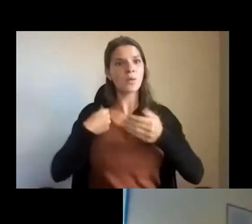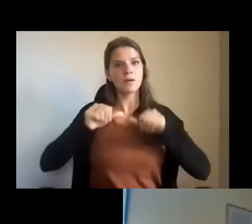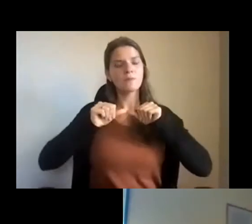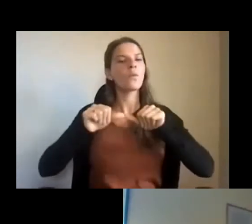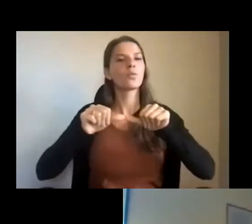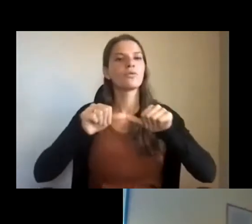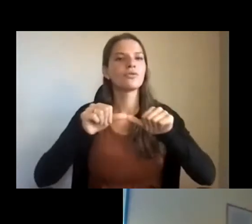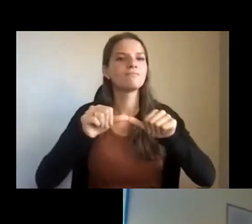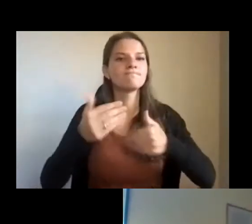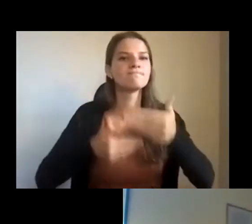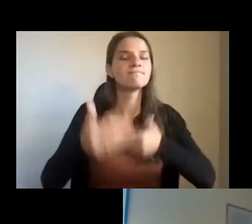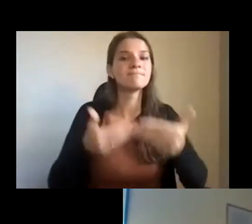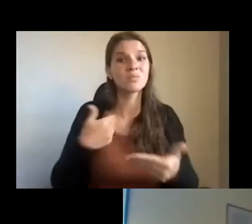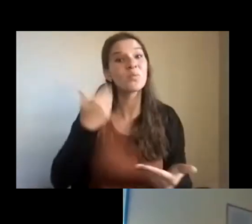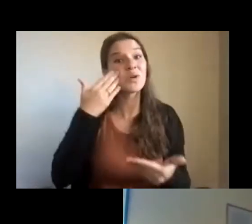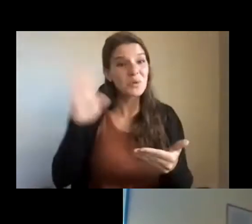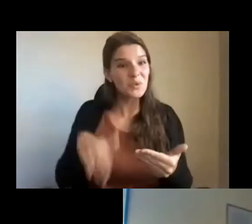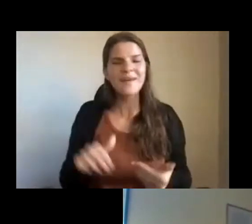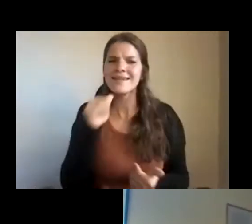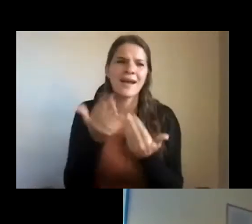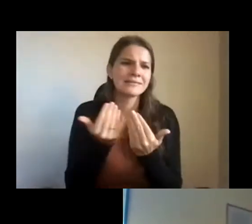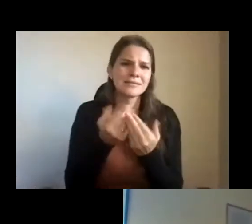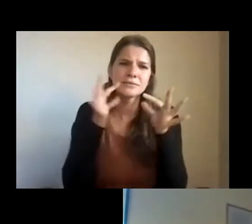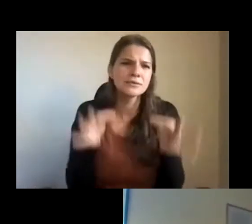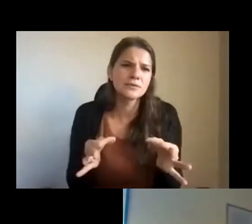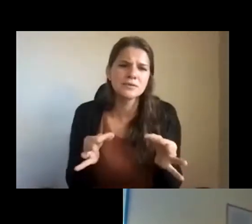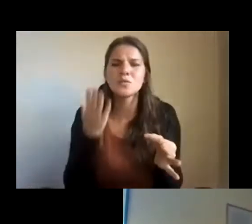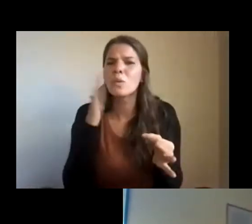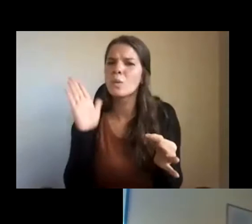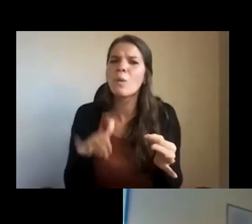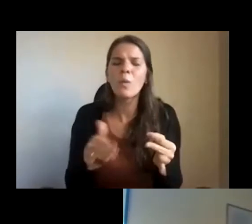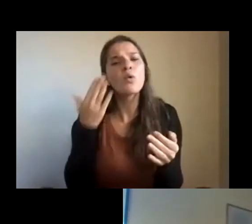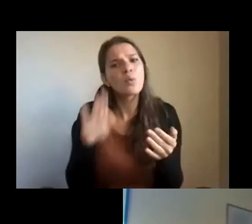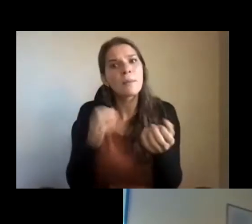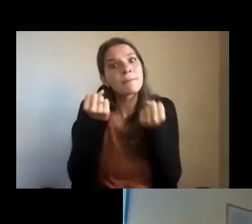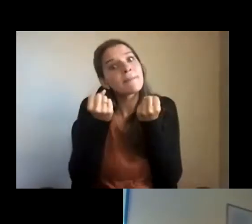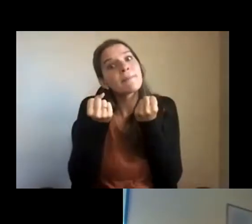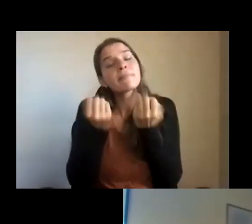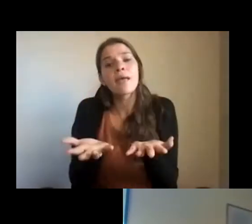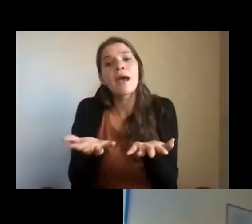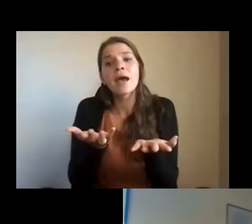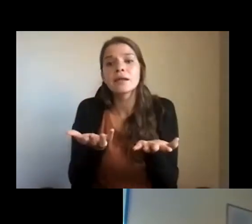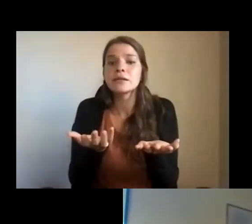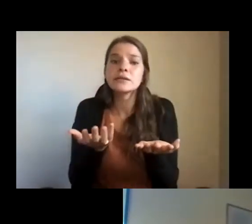We knew it would be a difficult one. We knew that there would be people who are not convinced